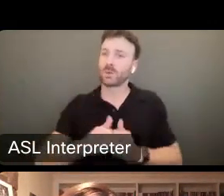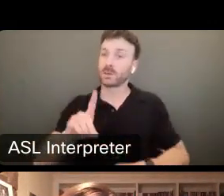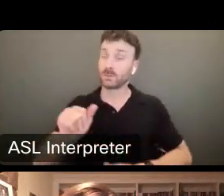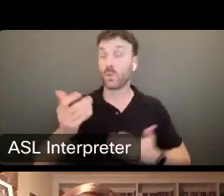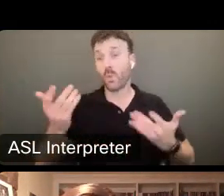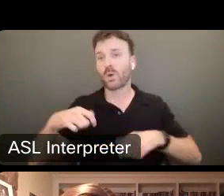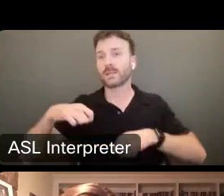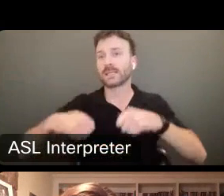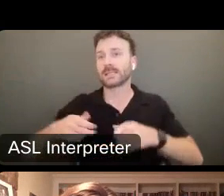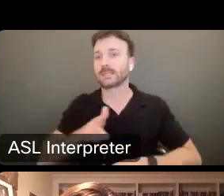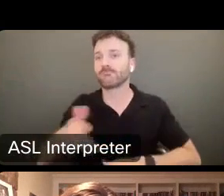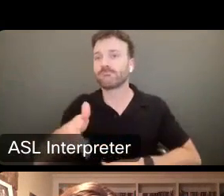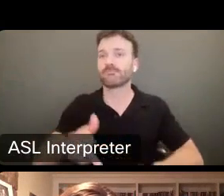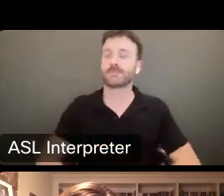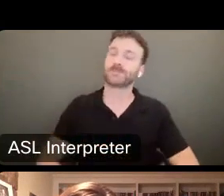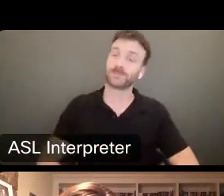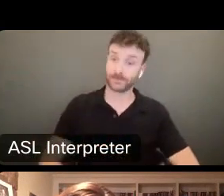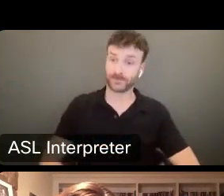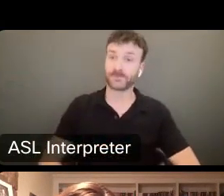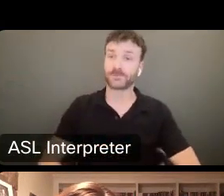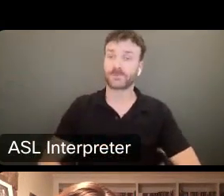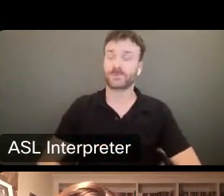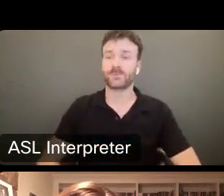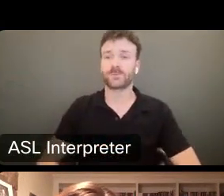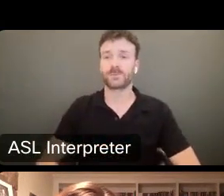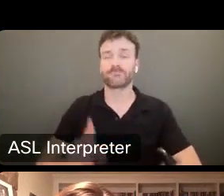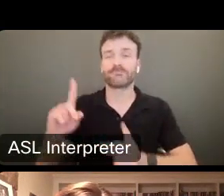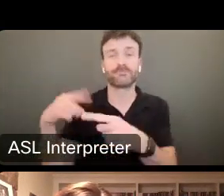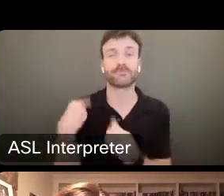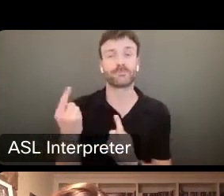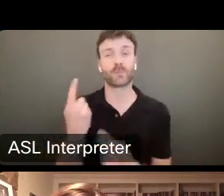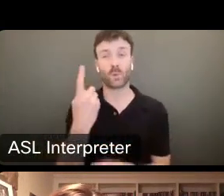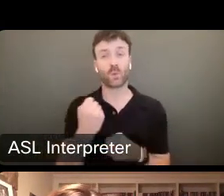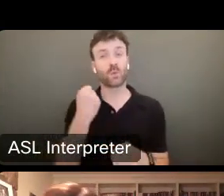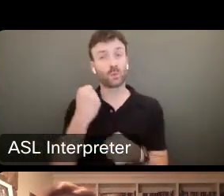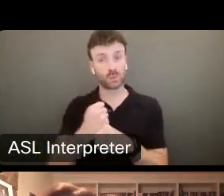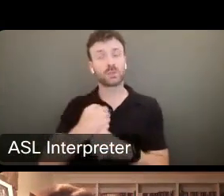With this in mind, over the past year we have increased emphasis on ensuring that all sidewalk